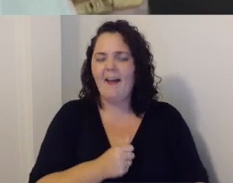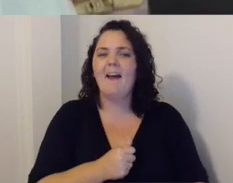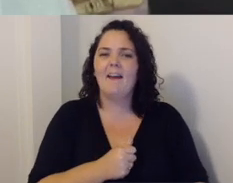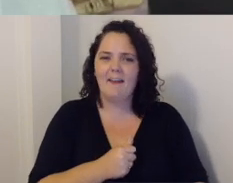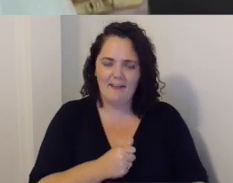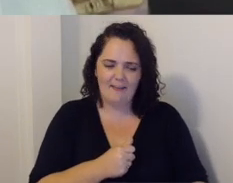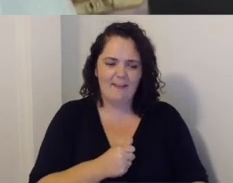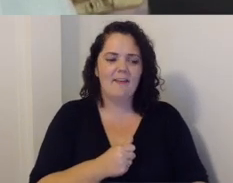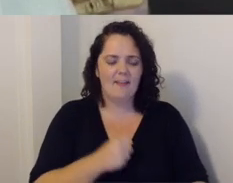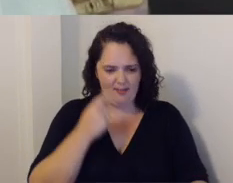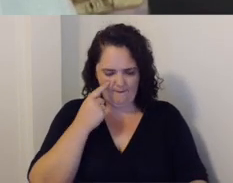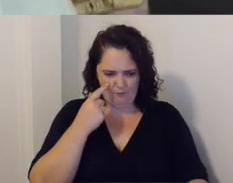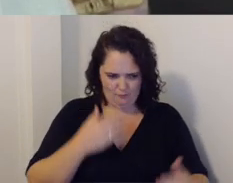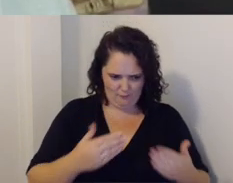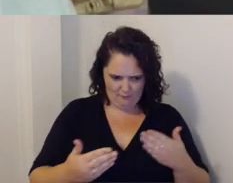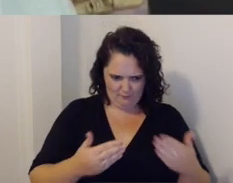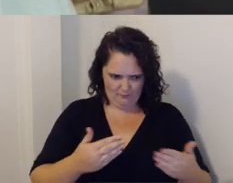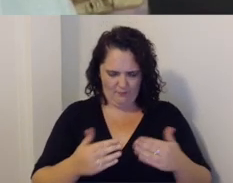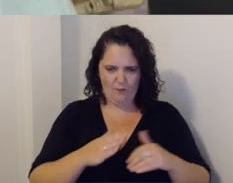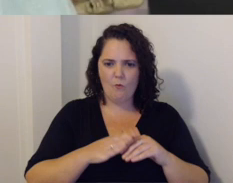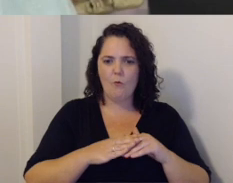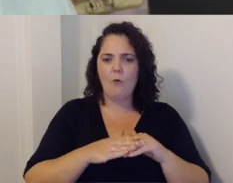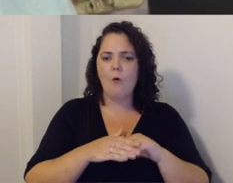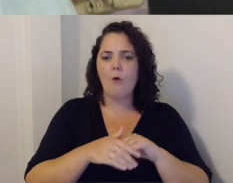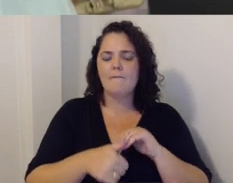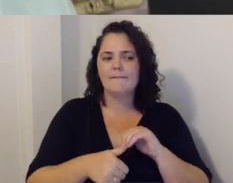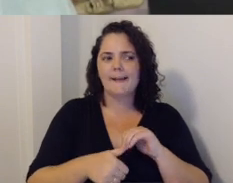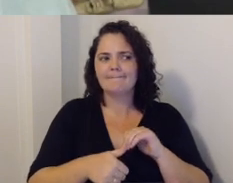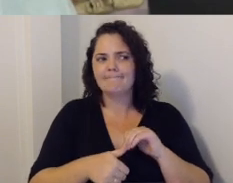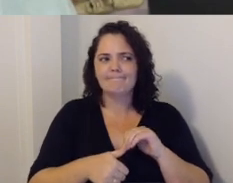looking at the Baroque and what we're actually going to be doing there is working with instead